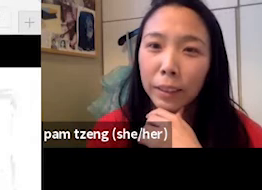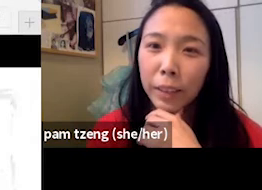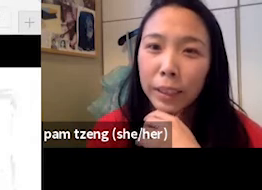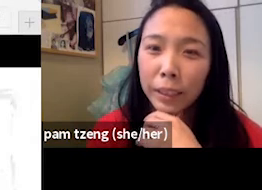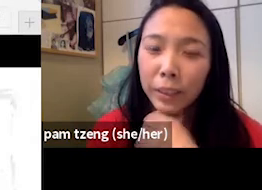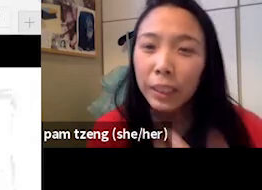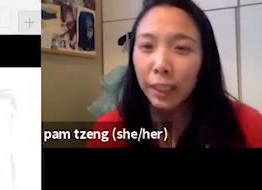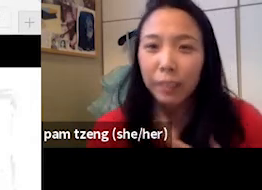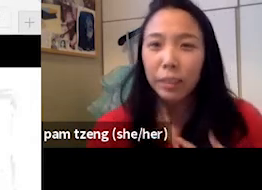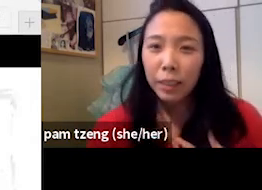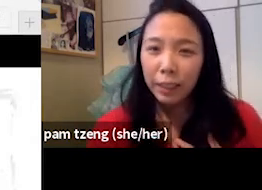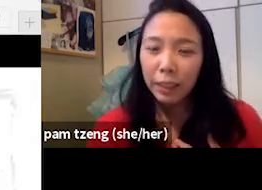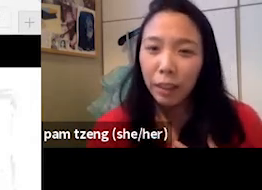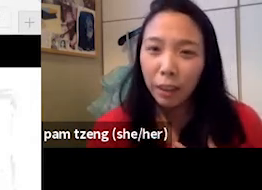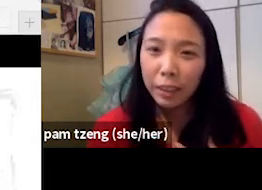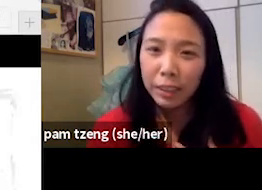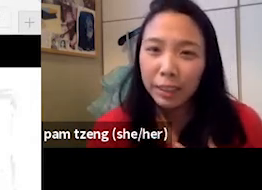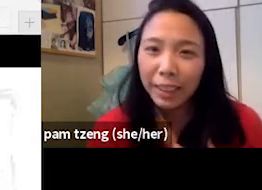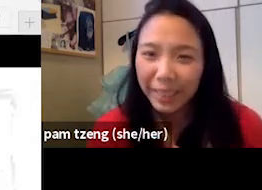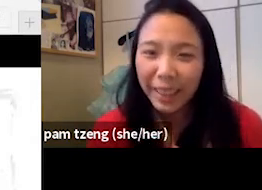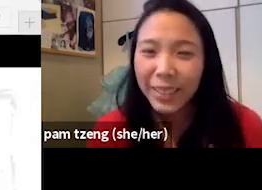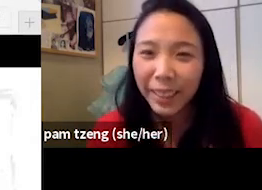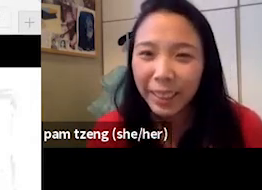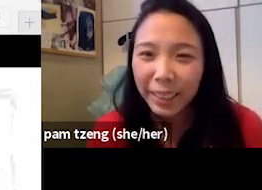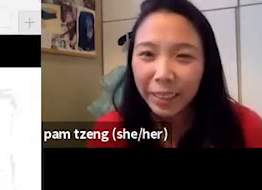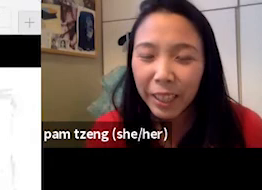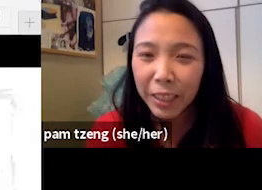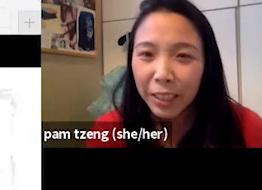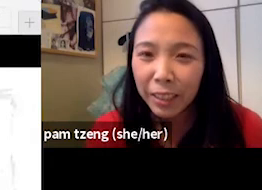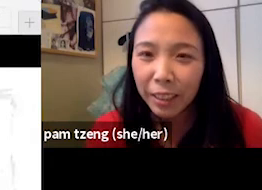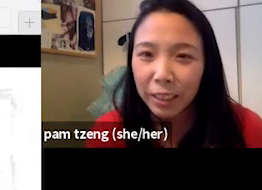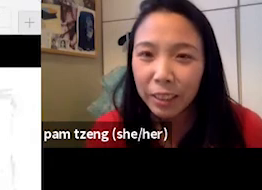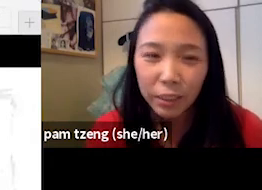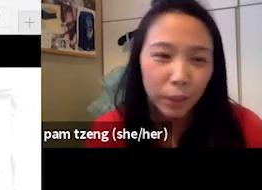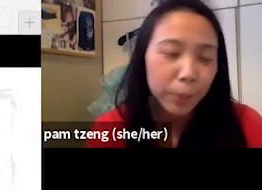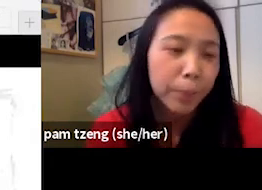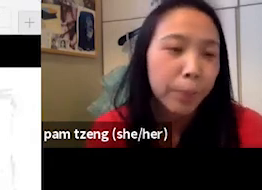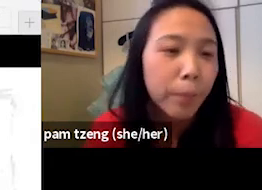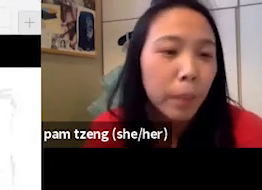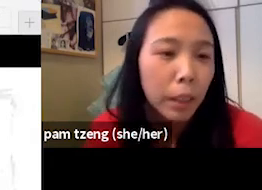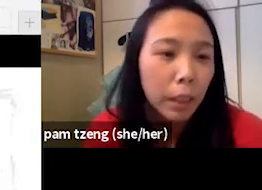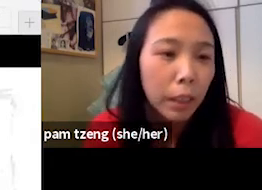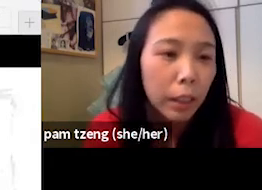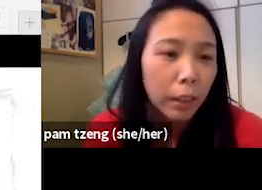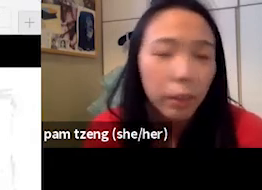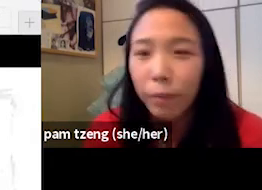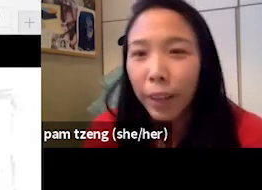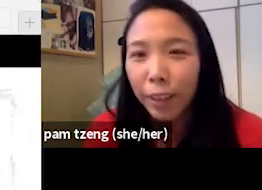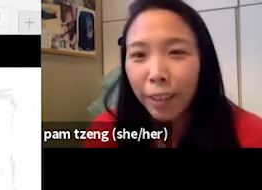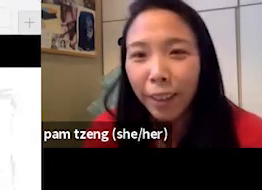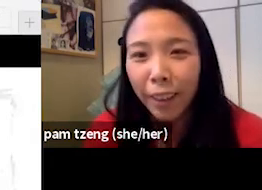creativity like to like lift the heart as a racialized artist too. Final thought there.